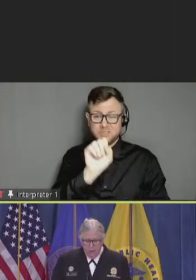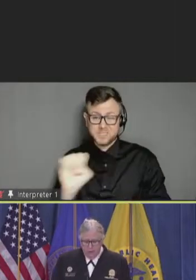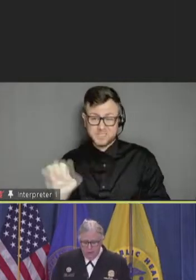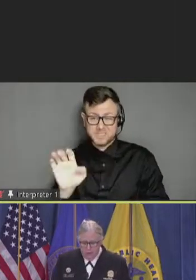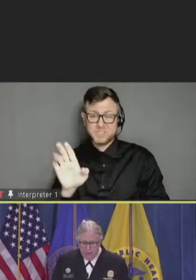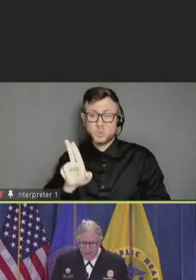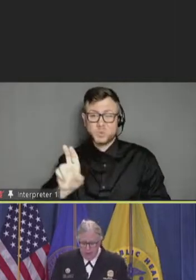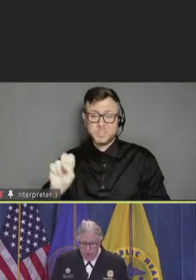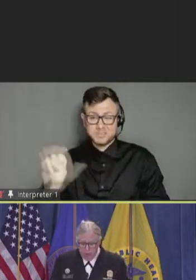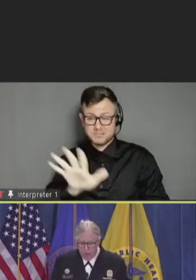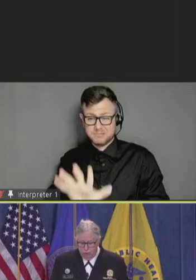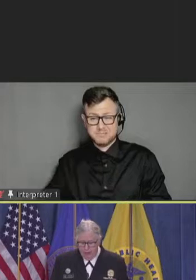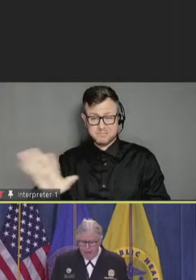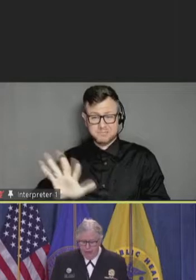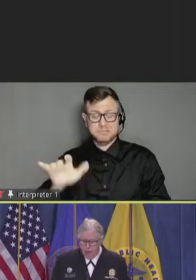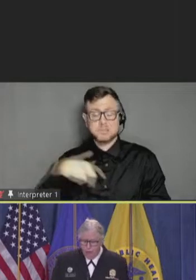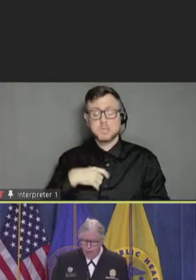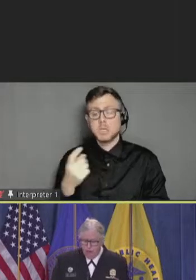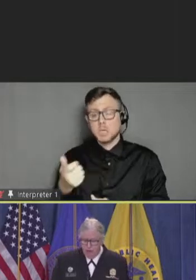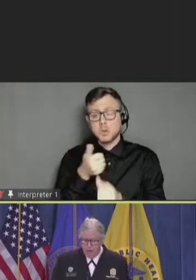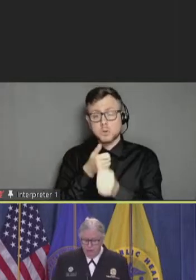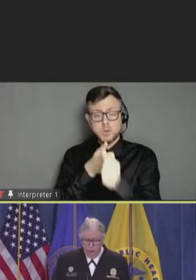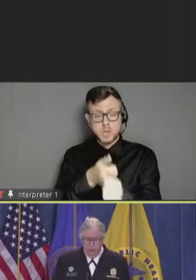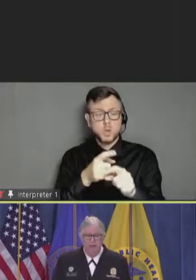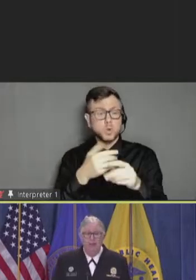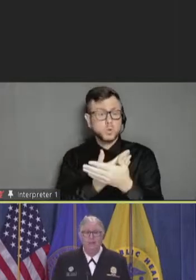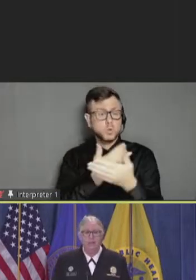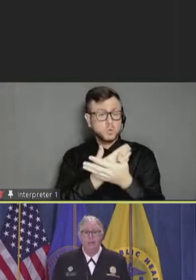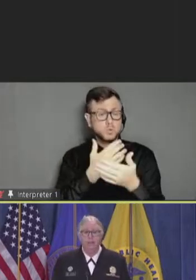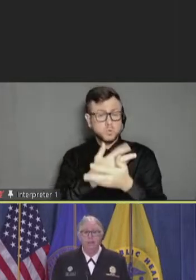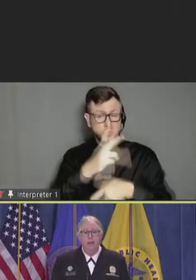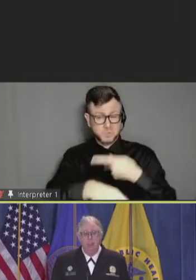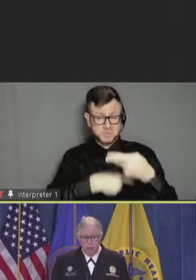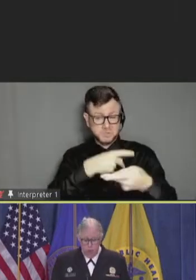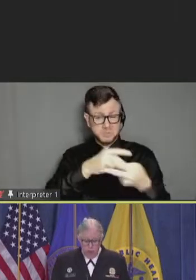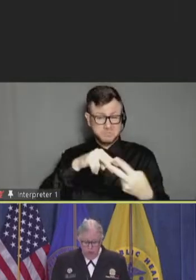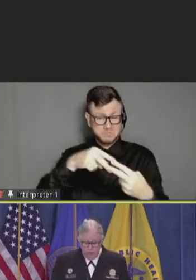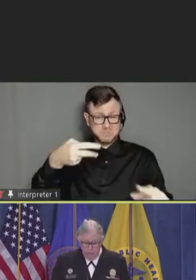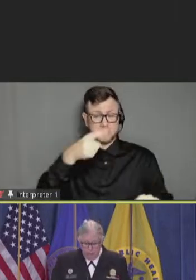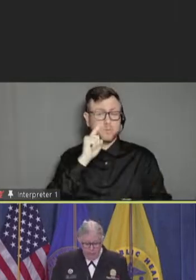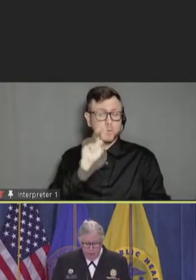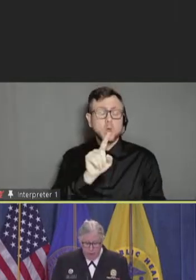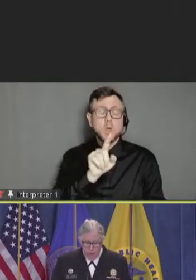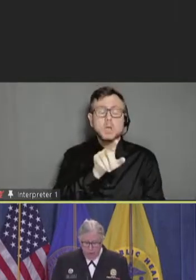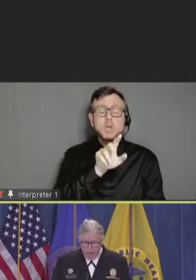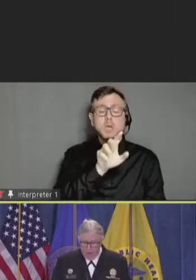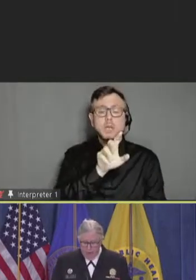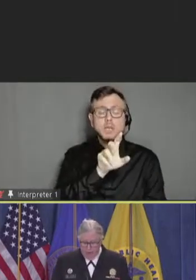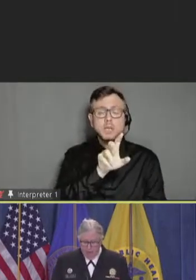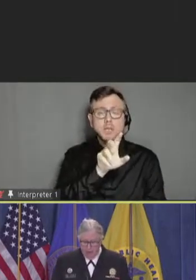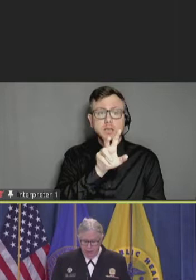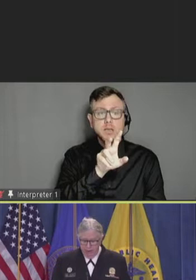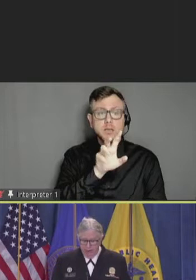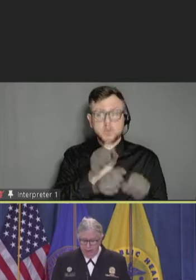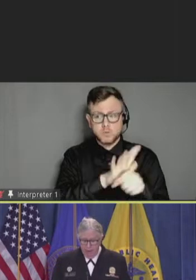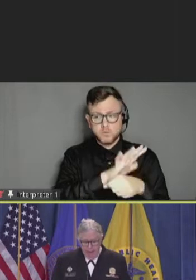The CDC is also tracking new variants of COVID-19, including the BA 2.86 variant.